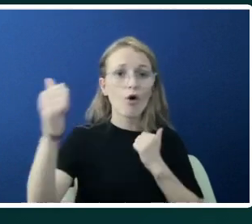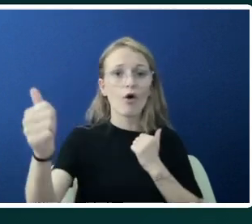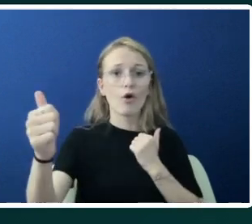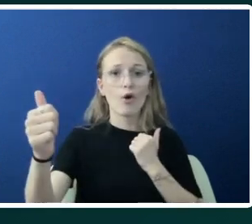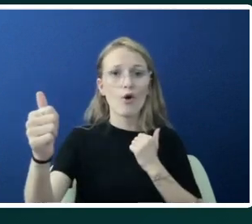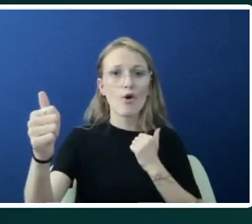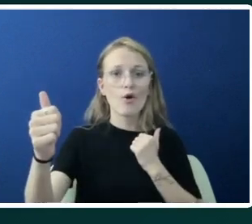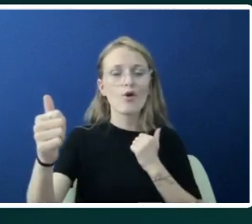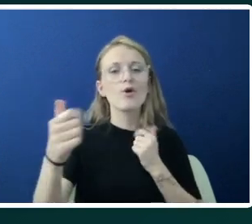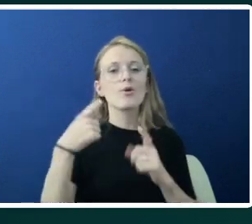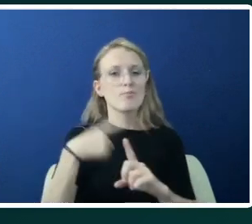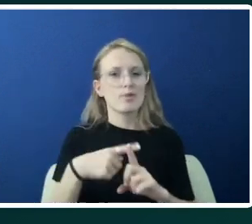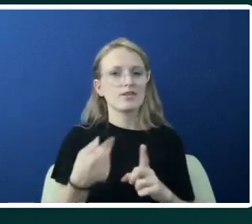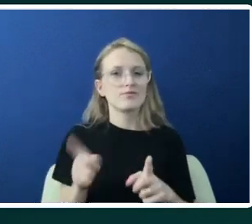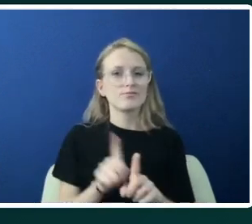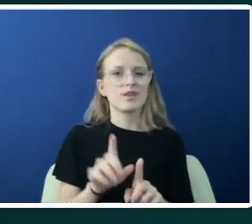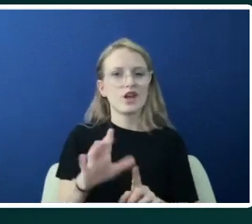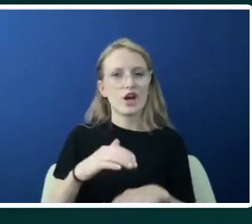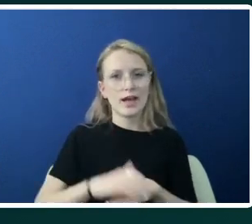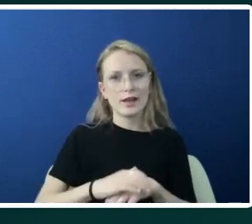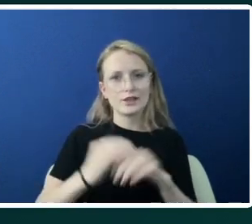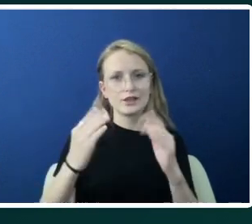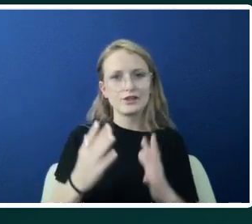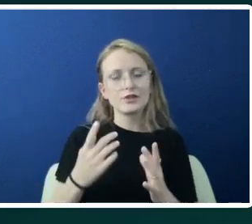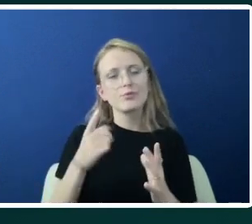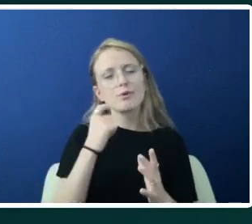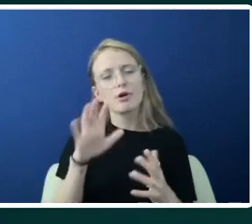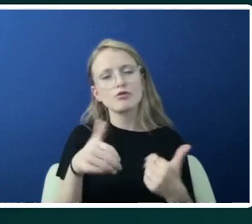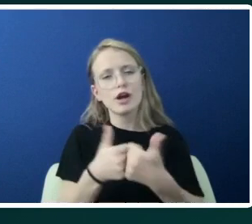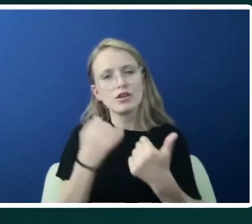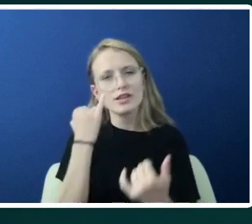we want to challenge the idea that civics takes place only in one classroom, only in a social